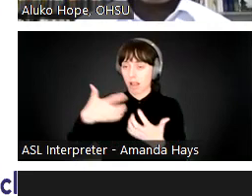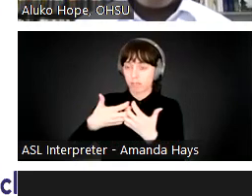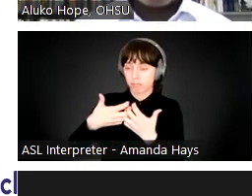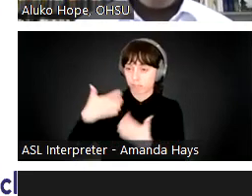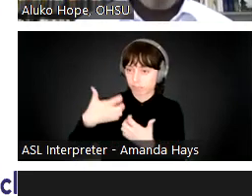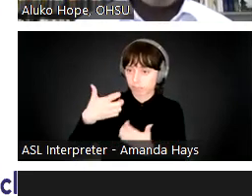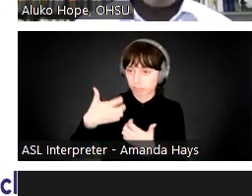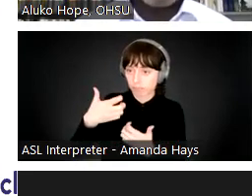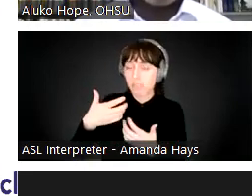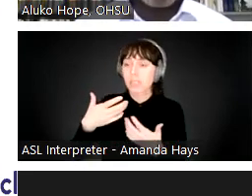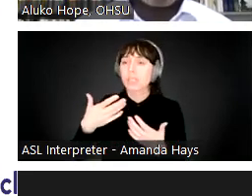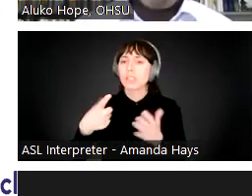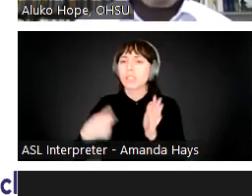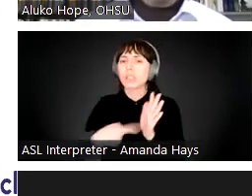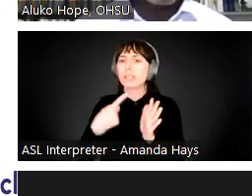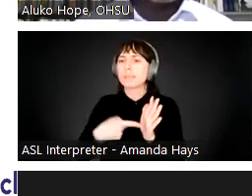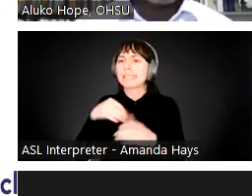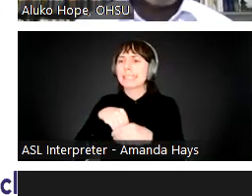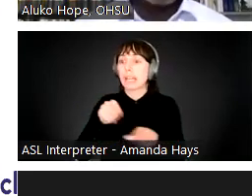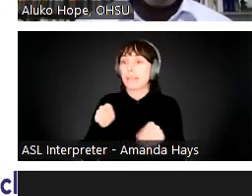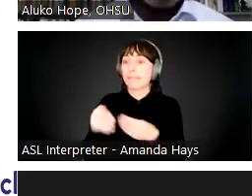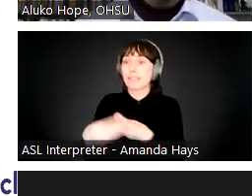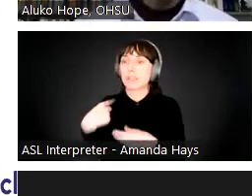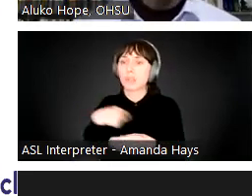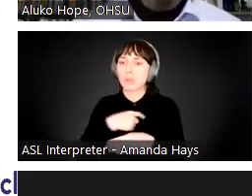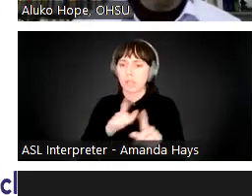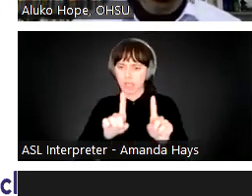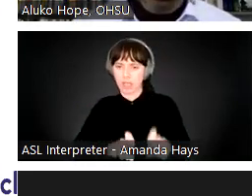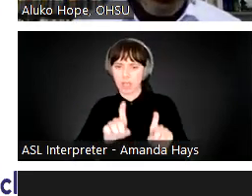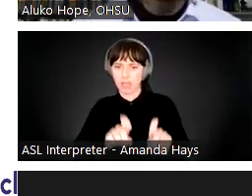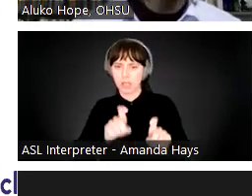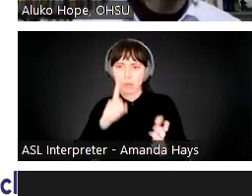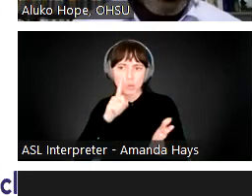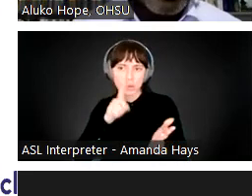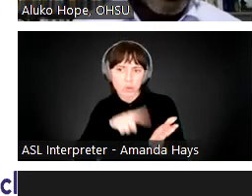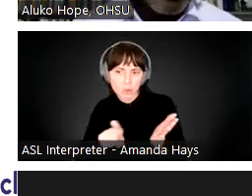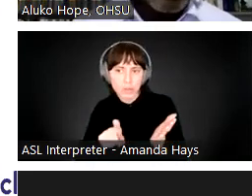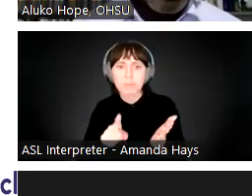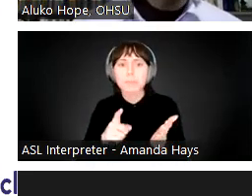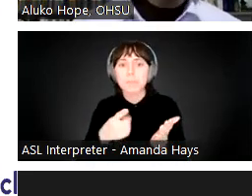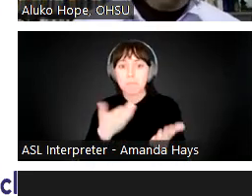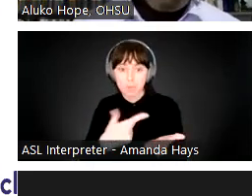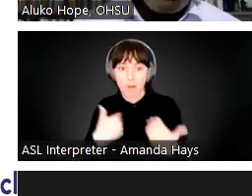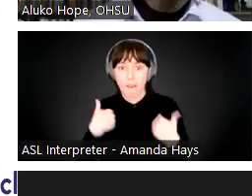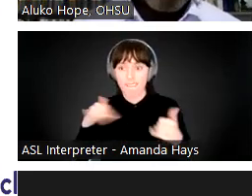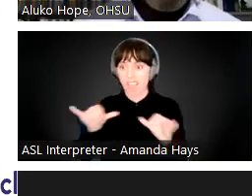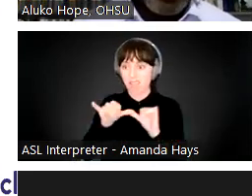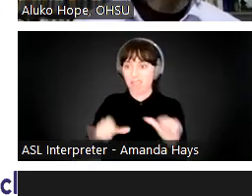sometimes in the office we can do orthostatics to see whether you have a suggestion that that might be present-